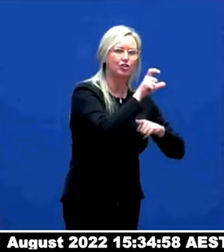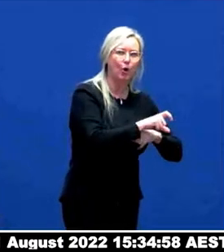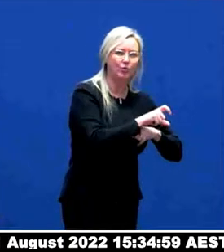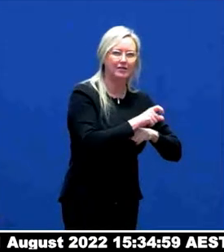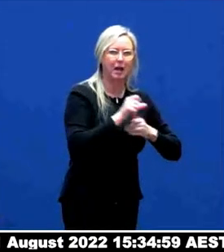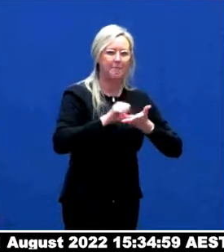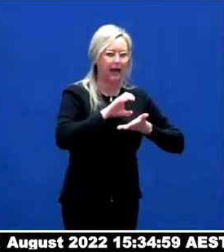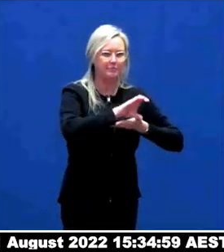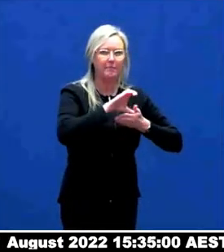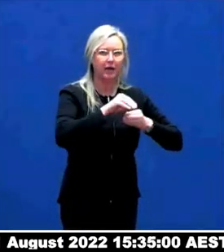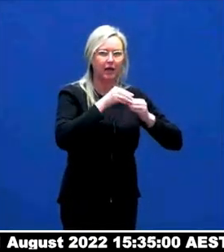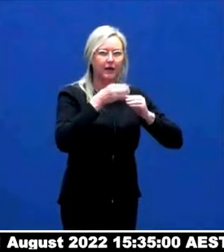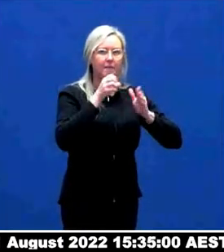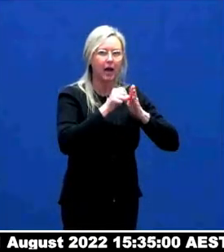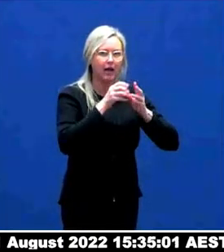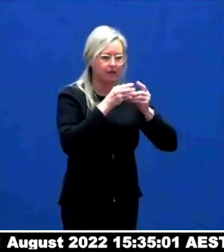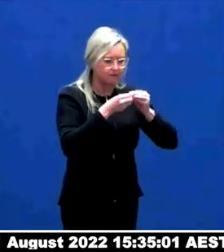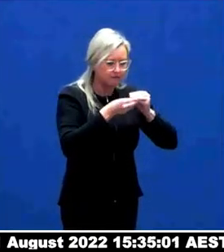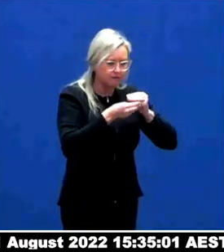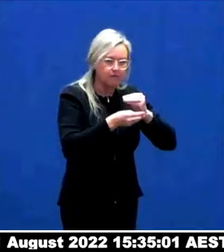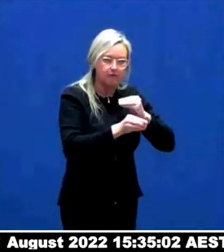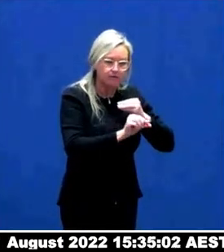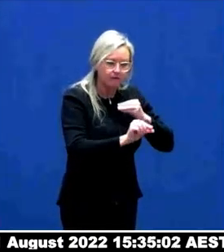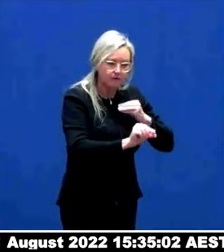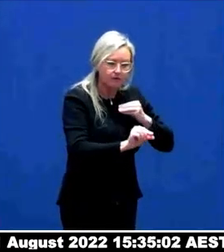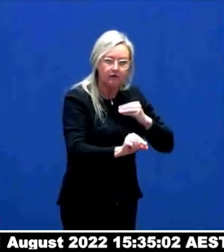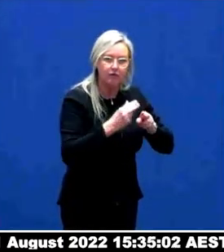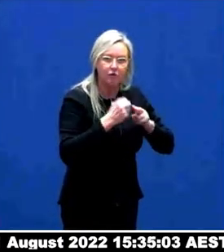the ground, there's nothing, and that's sort of unskilful.